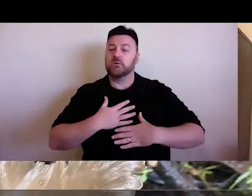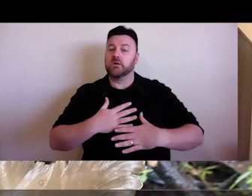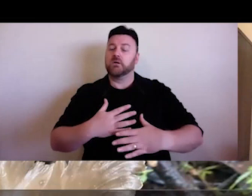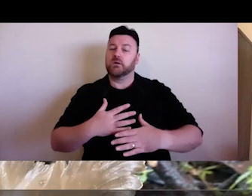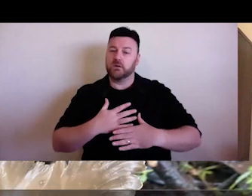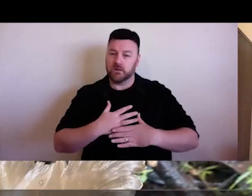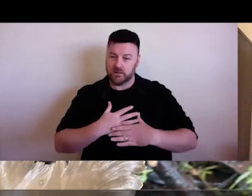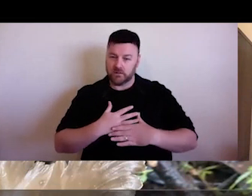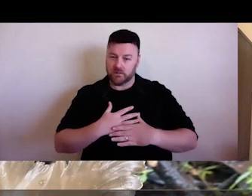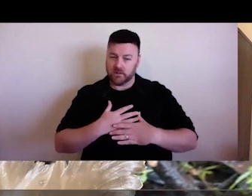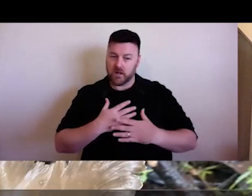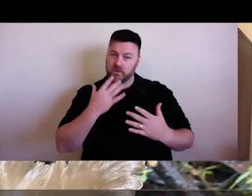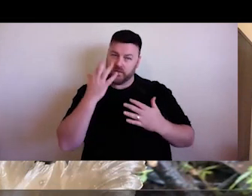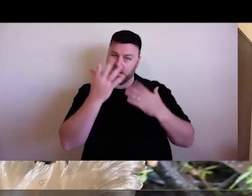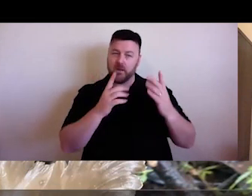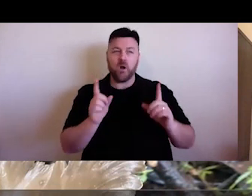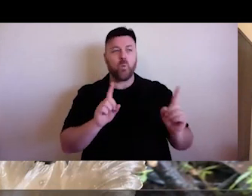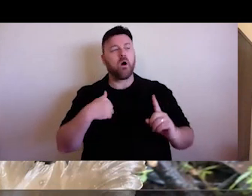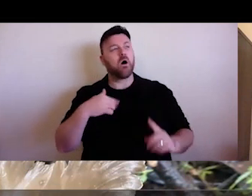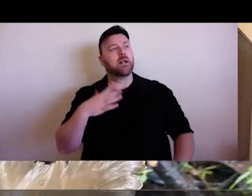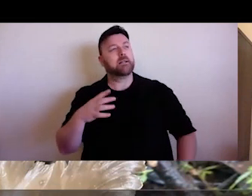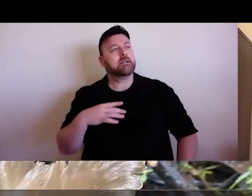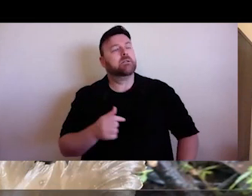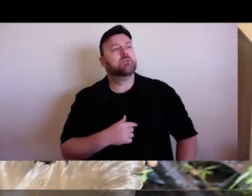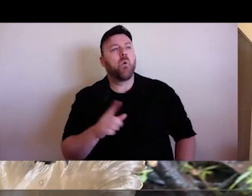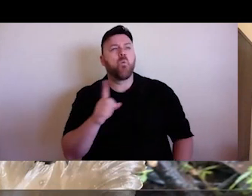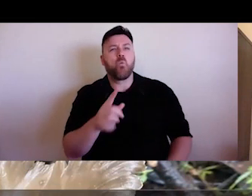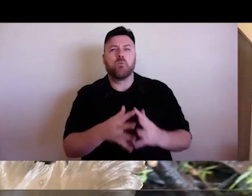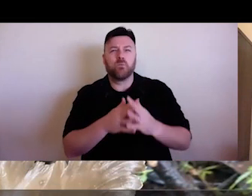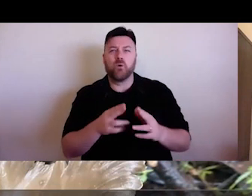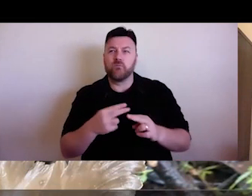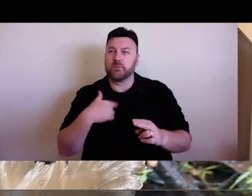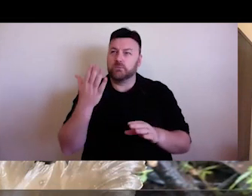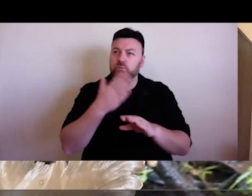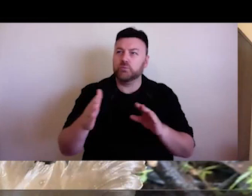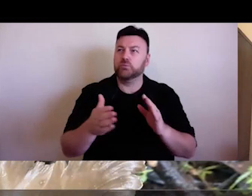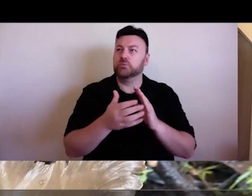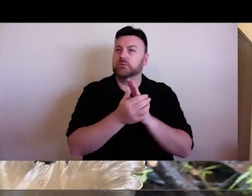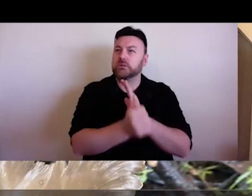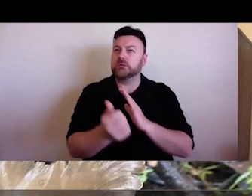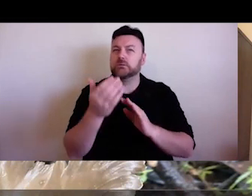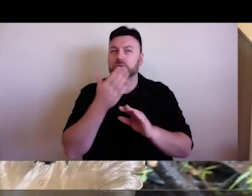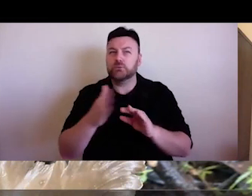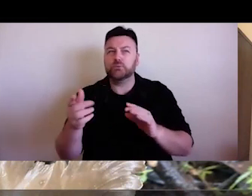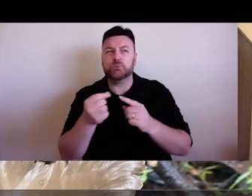be useful to you, that will be useful to your colleagues. So, we